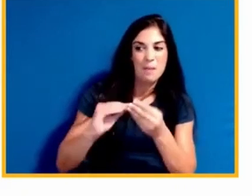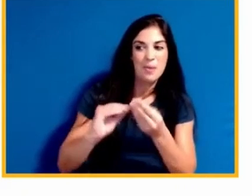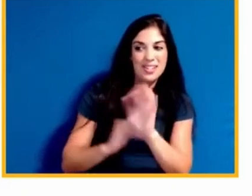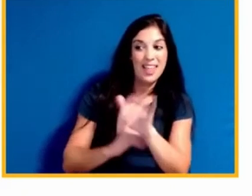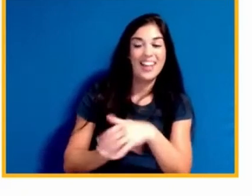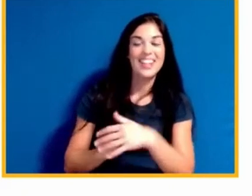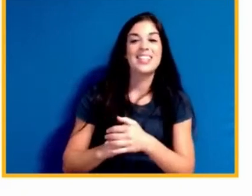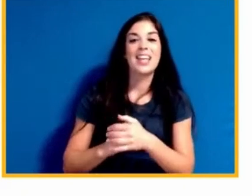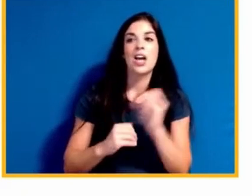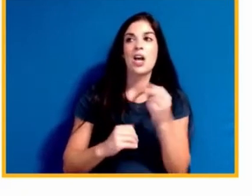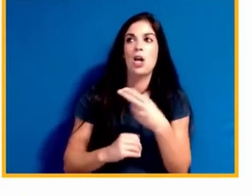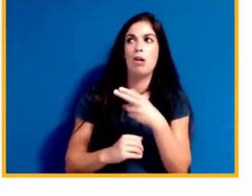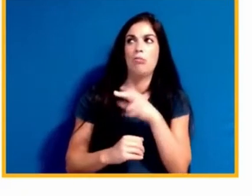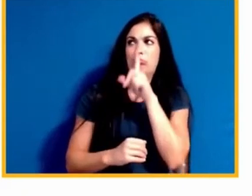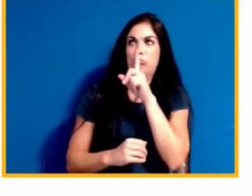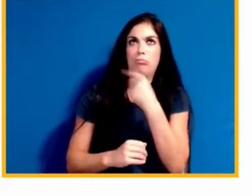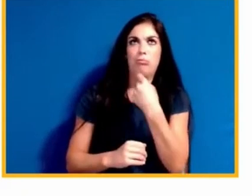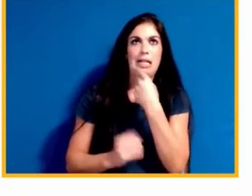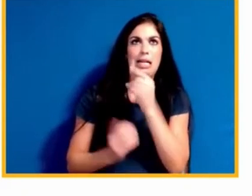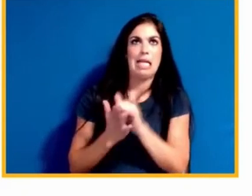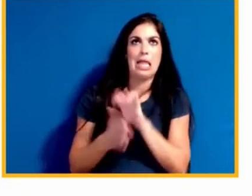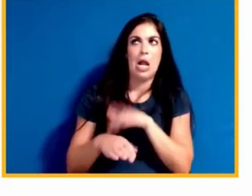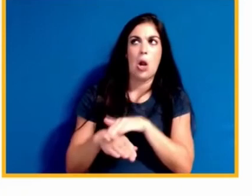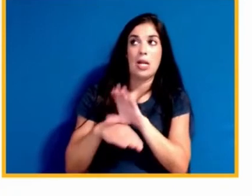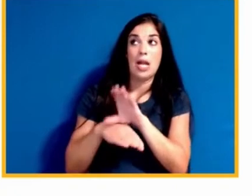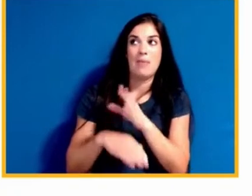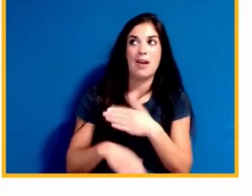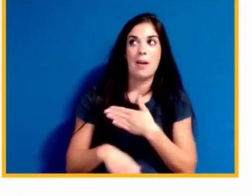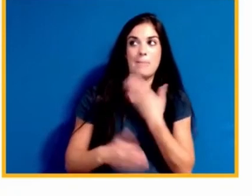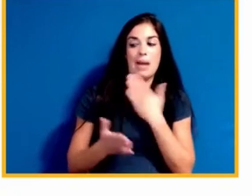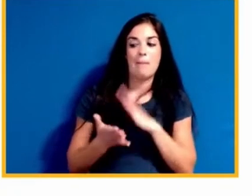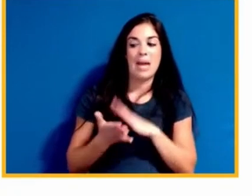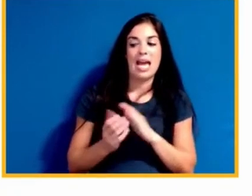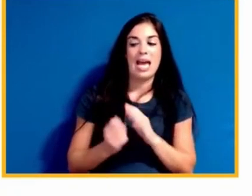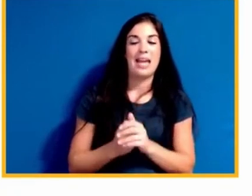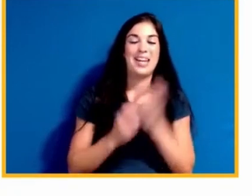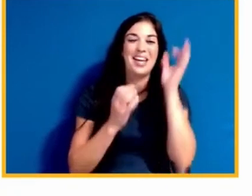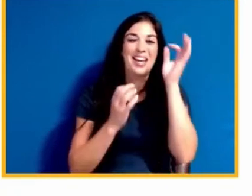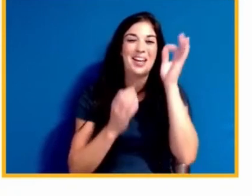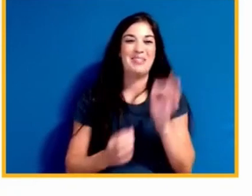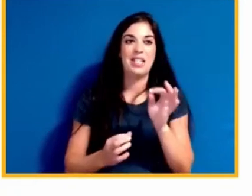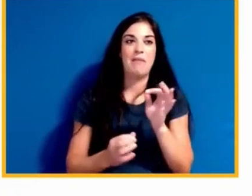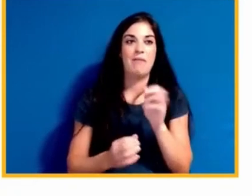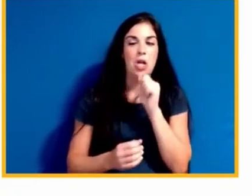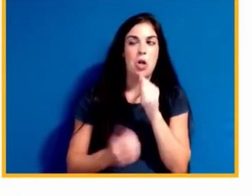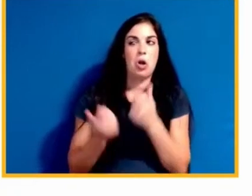Oh shoot, did I did I say that on camera? Oh my bad. I'm definitely not fanboying over fursuiters here.